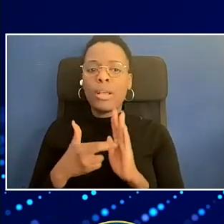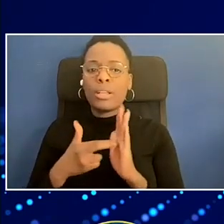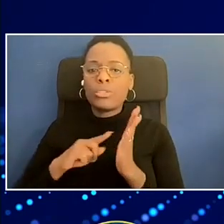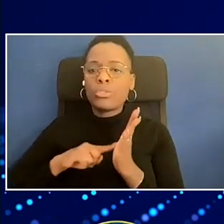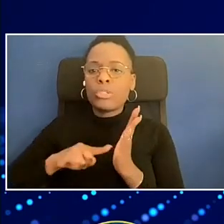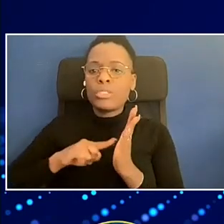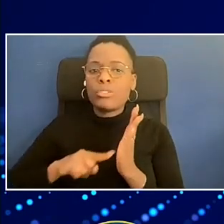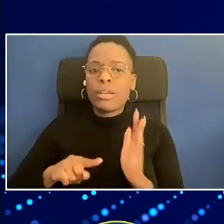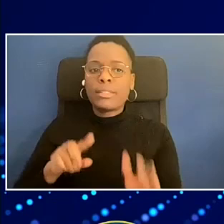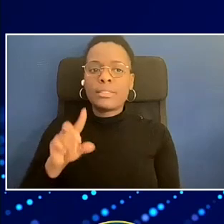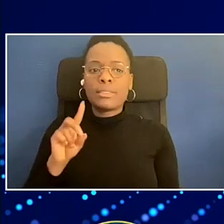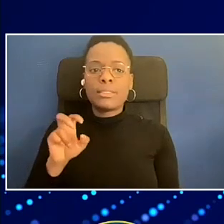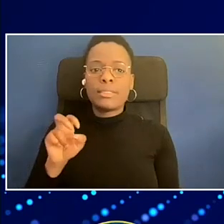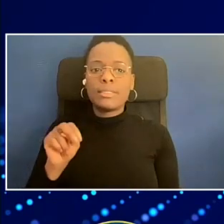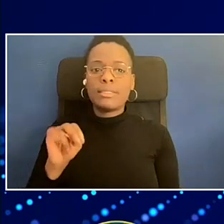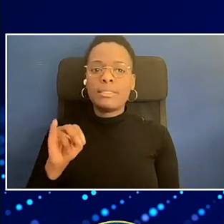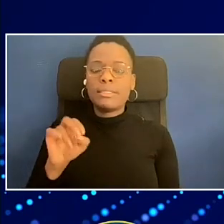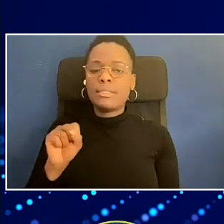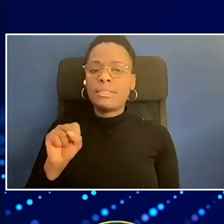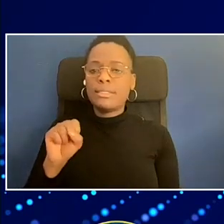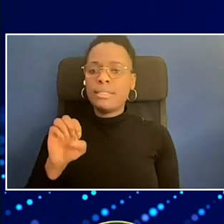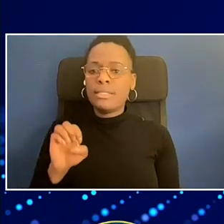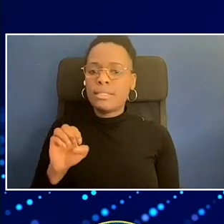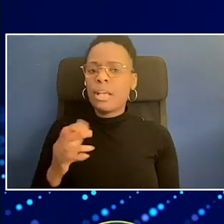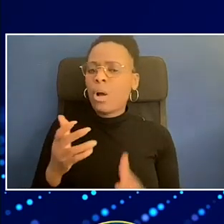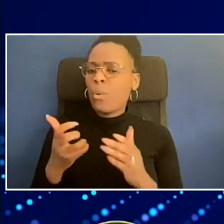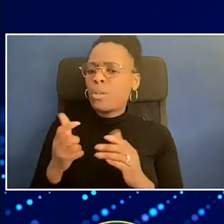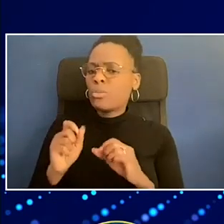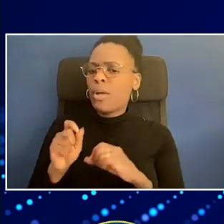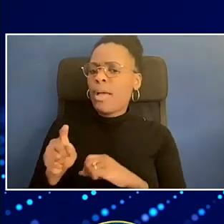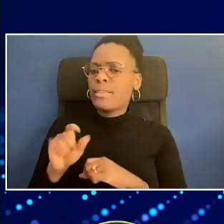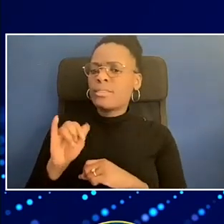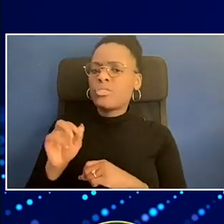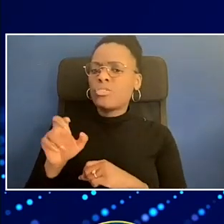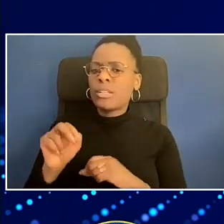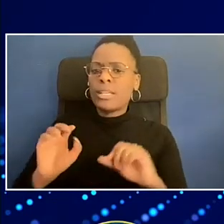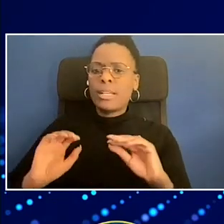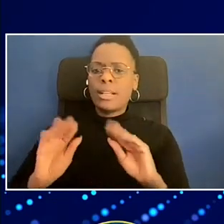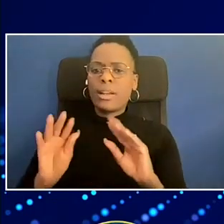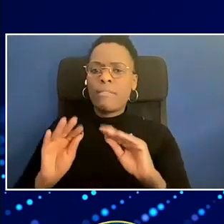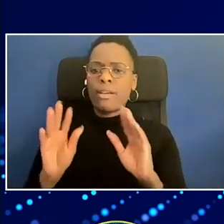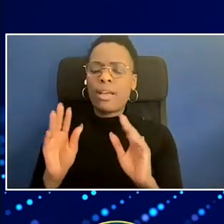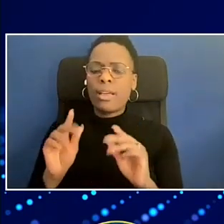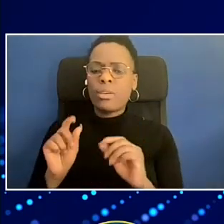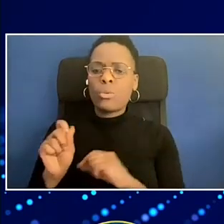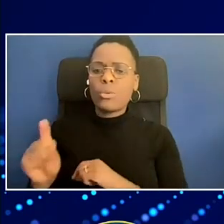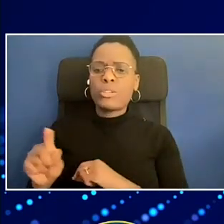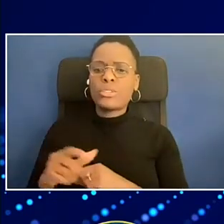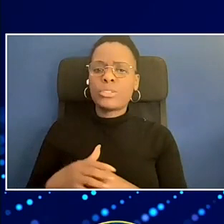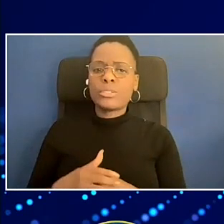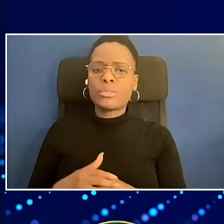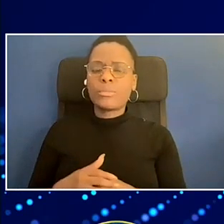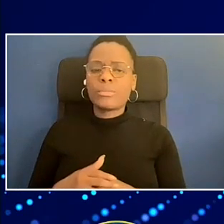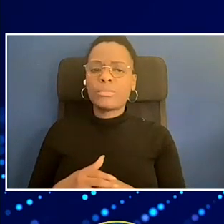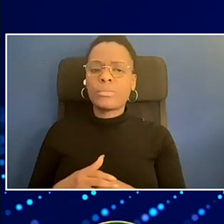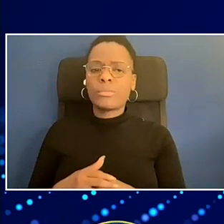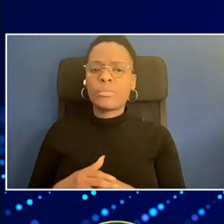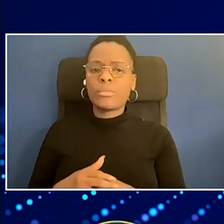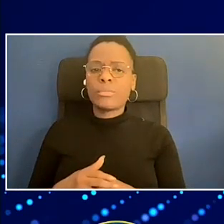Well, I want to ask Jillian a clarifying question or the other negotiators. How widespread is this? Because you're talking about your